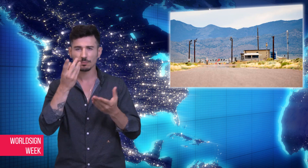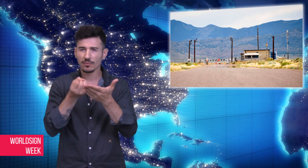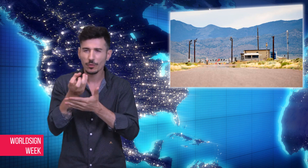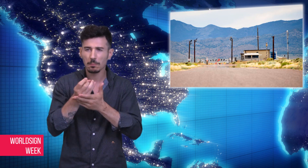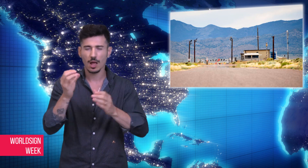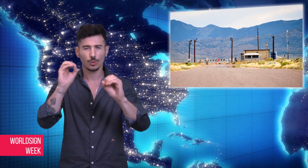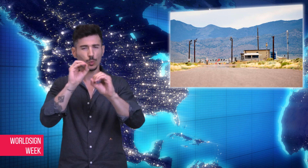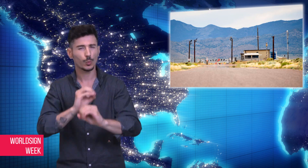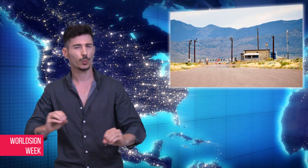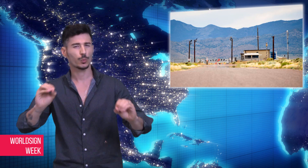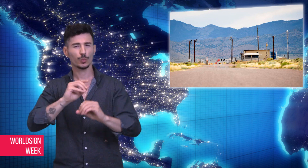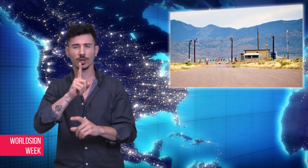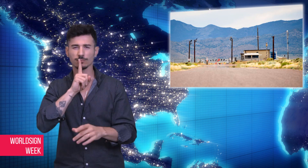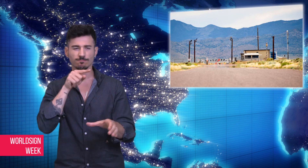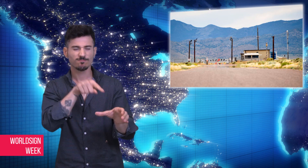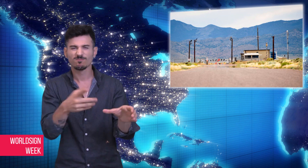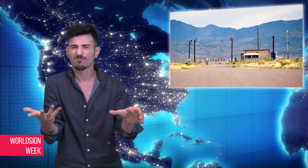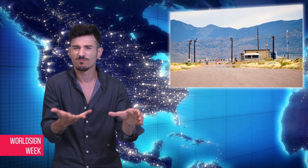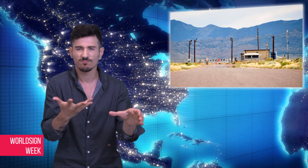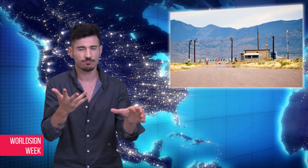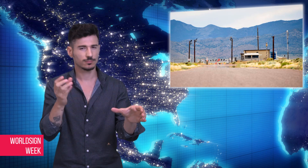the military in the U.S.